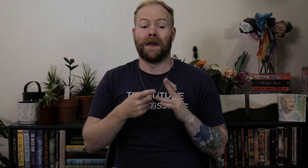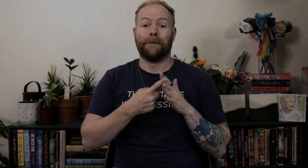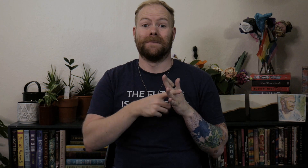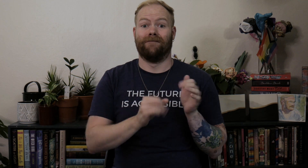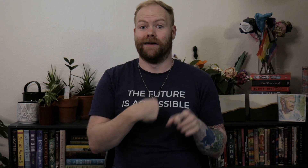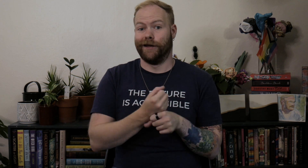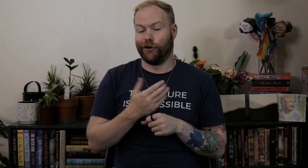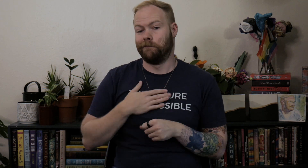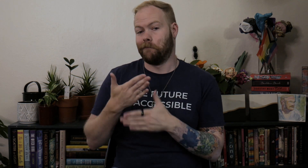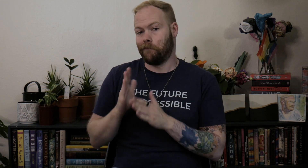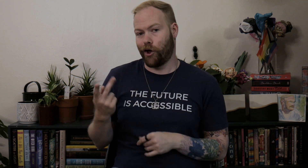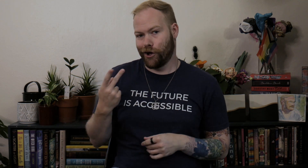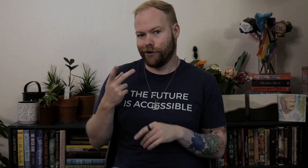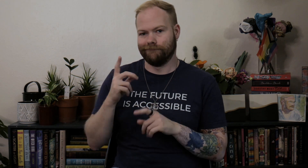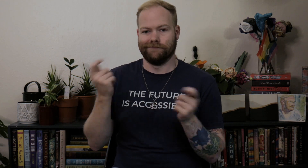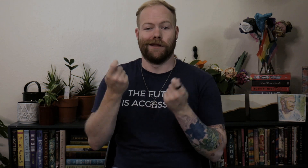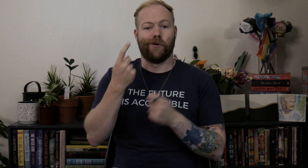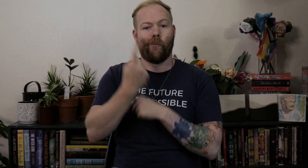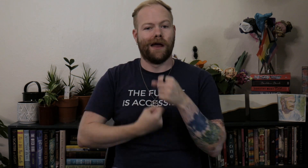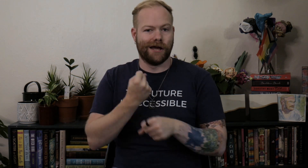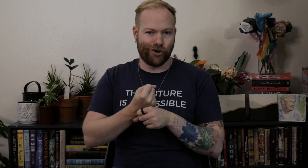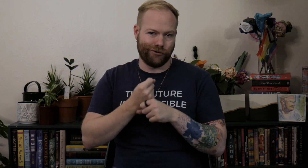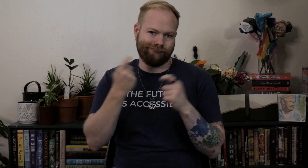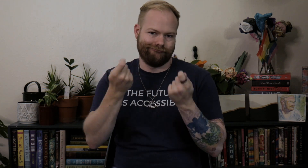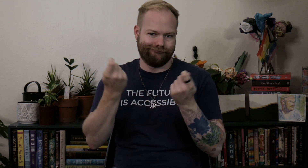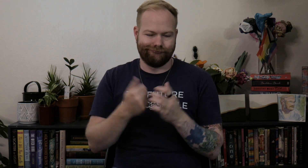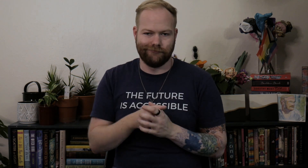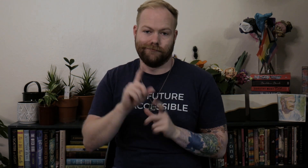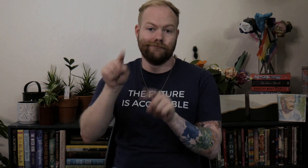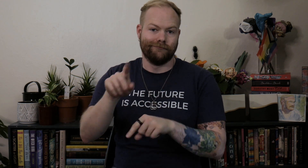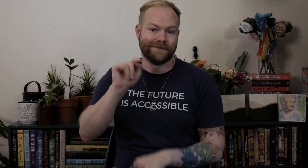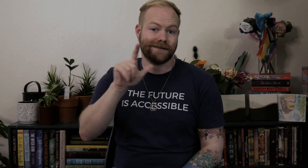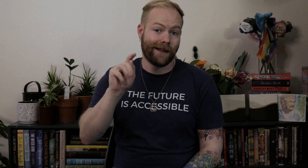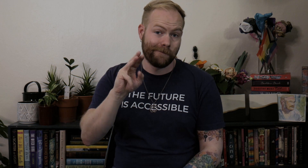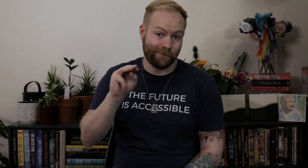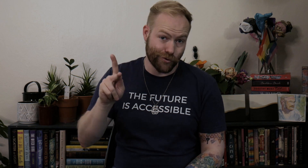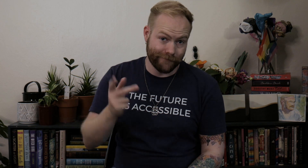At the start of the year, my partner and I celebrated our one-year anniversary at Tillamook.